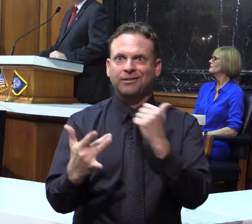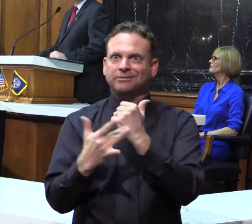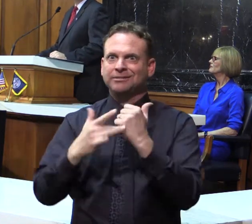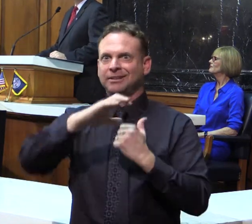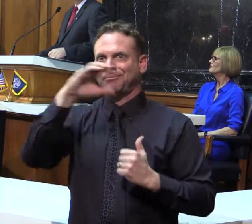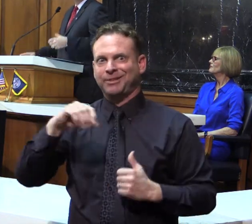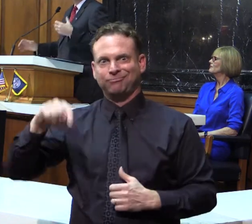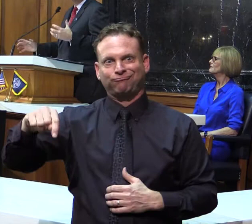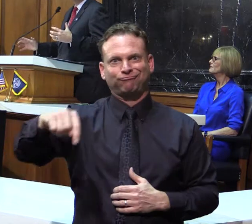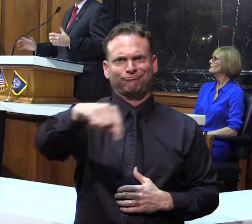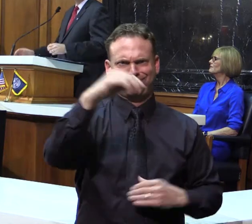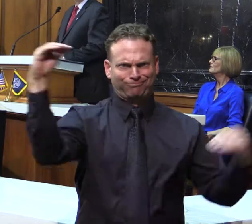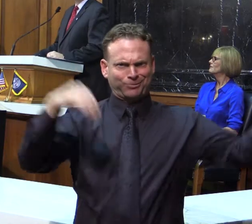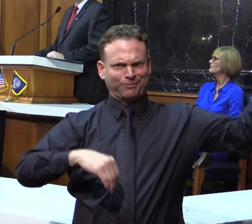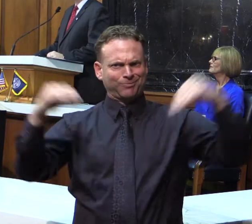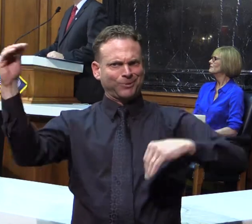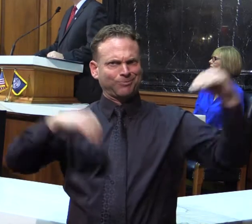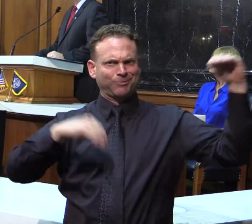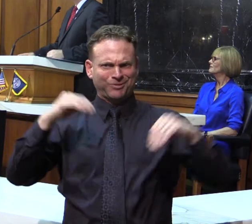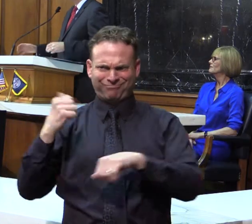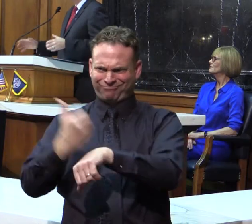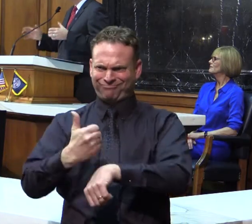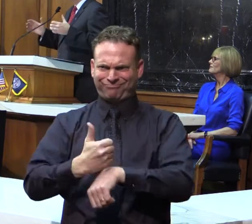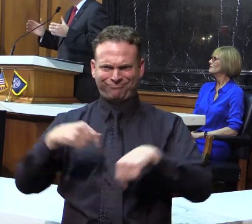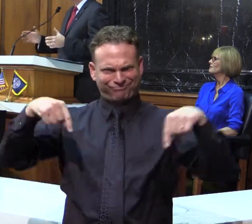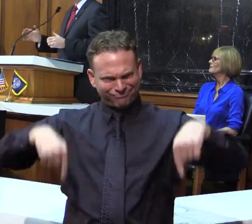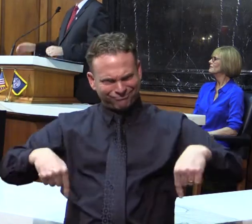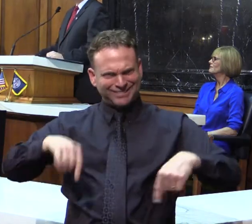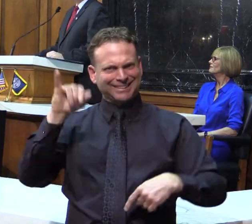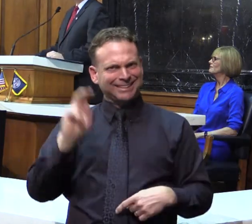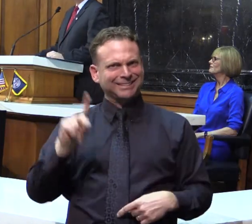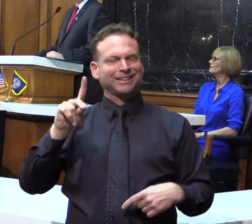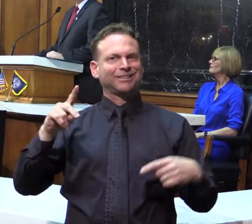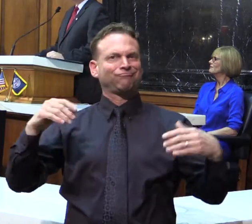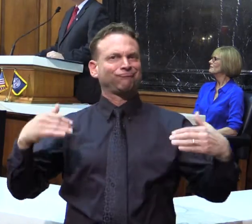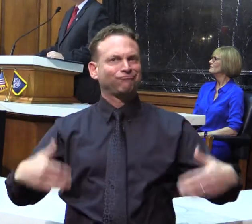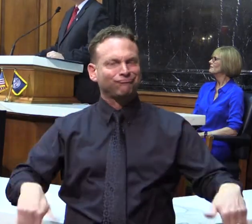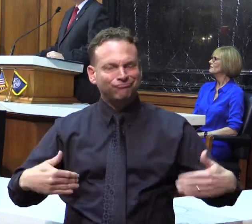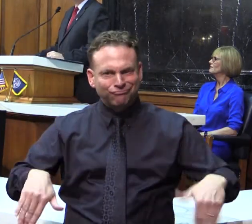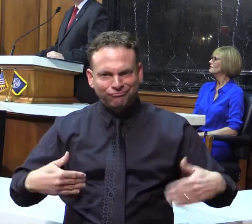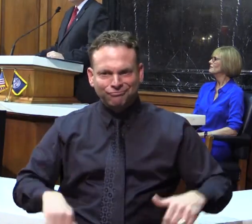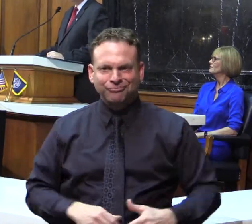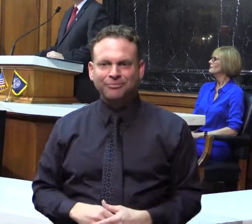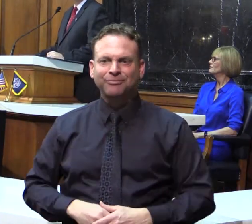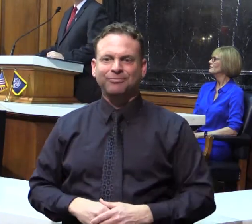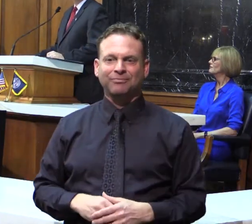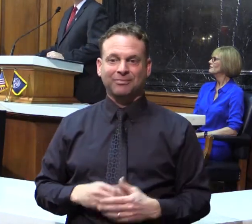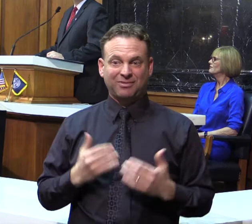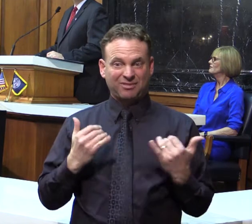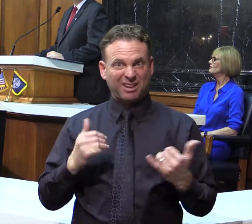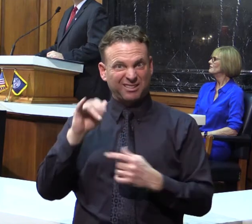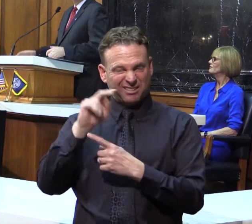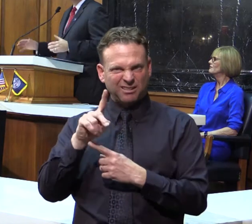mass of talent making Indiana one of THEBEST places to be for TECH in America.